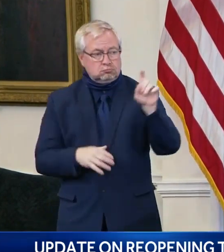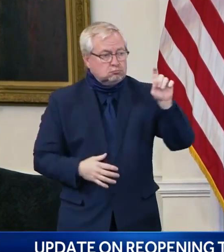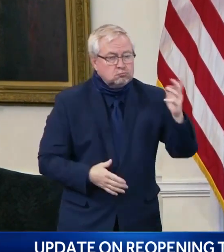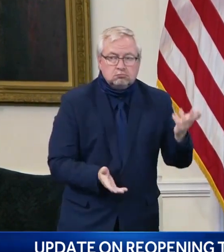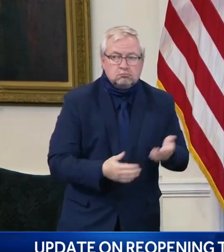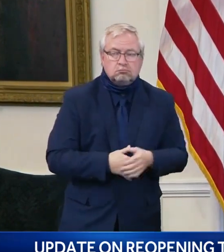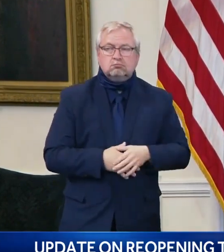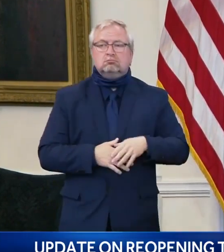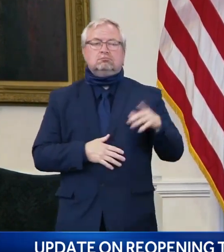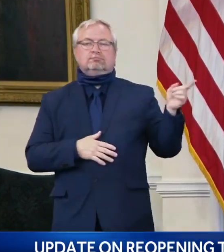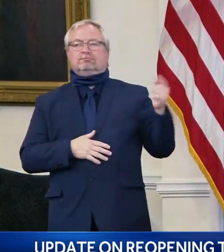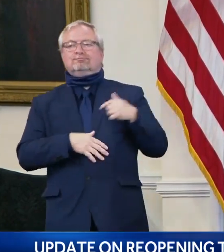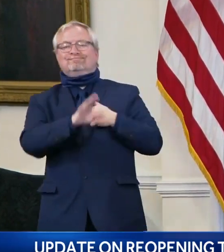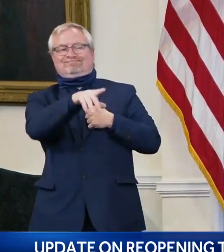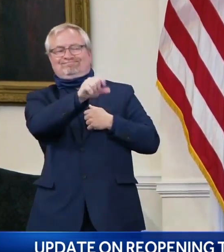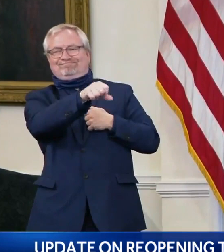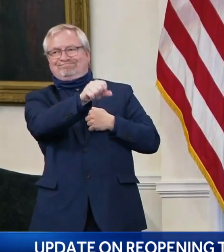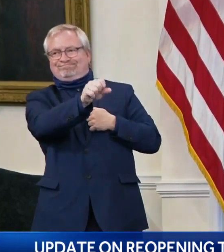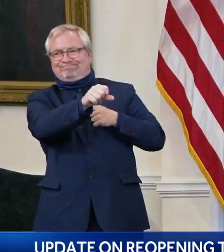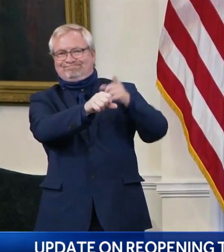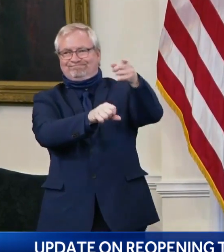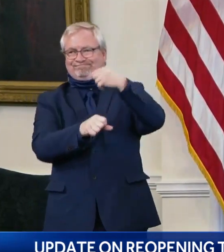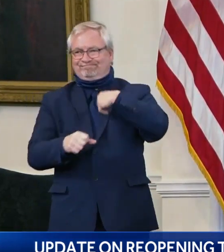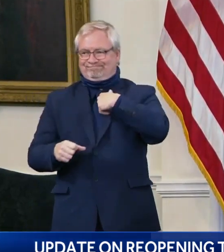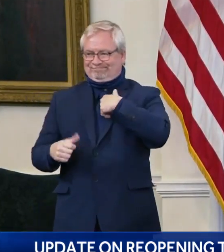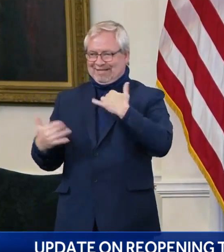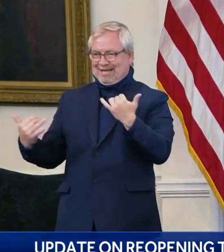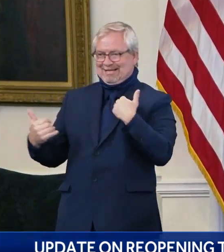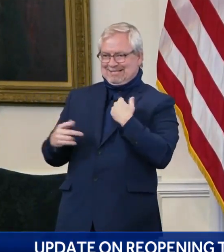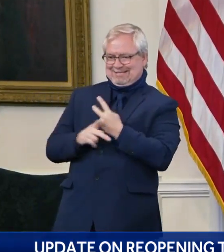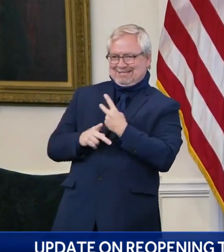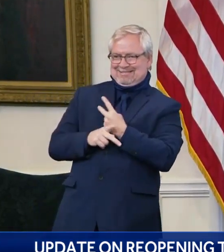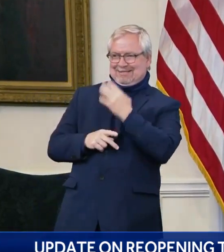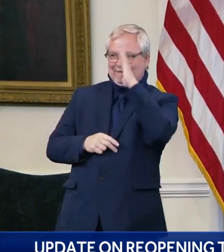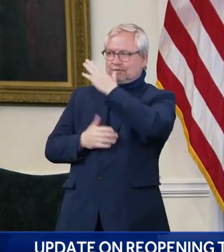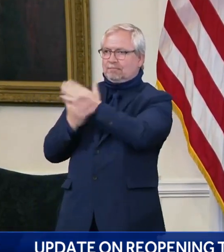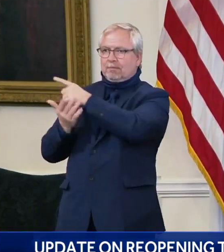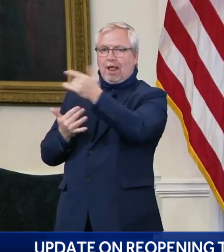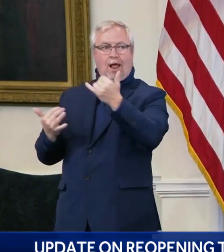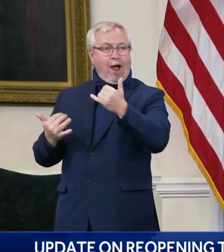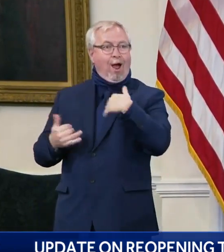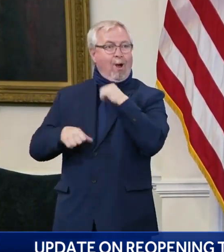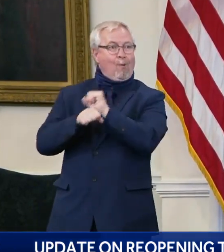IT IS ONE OF THE THINGS WE ARE GRAPPLING WITH.